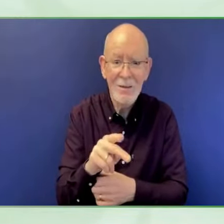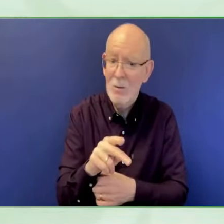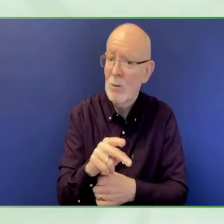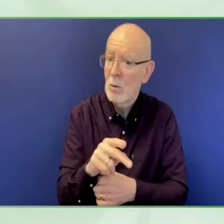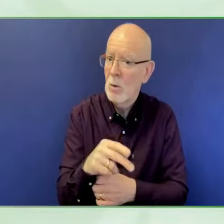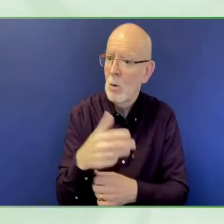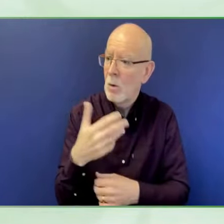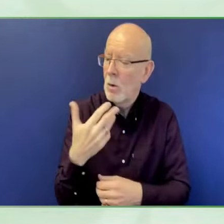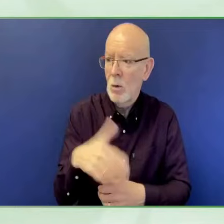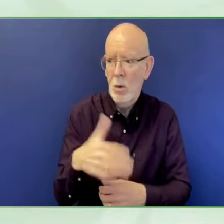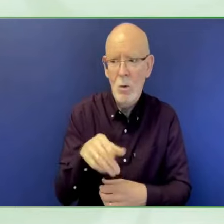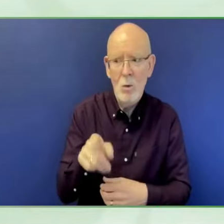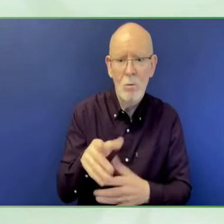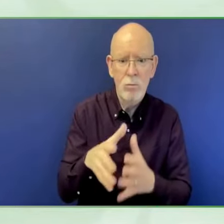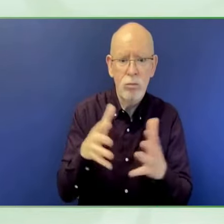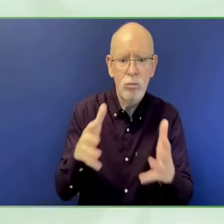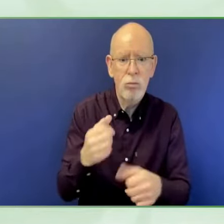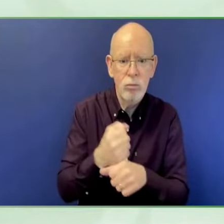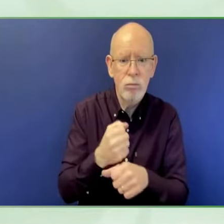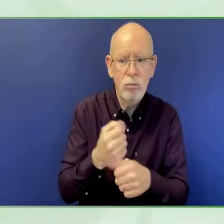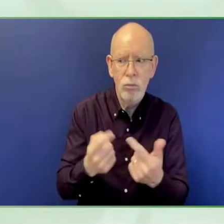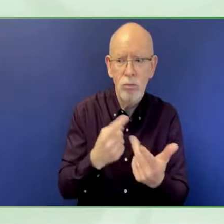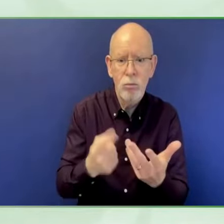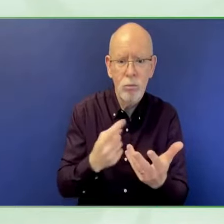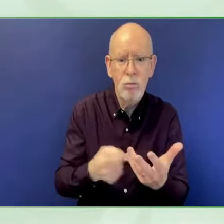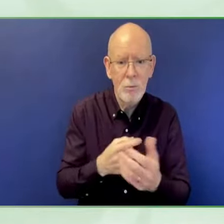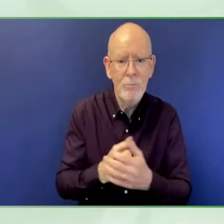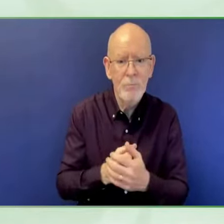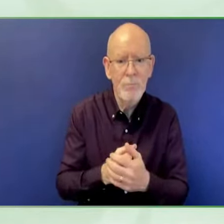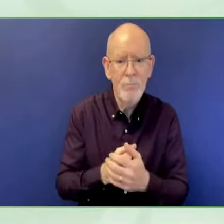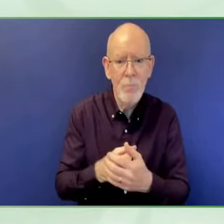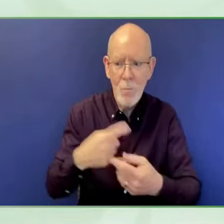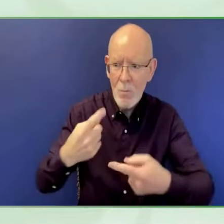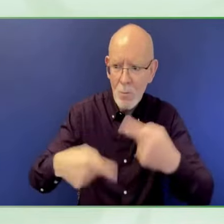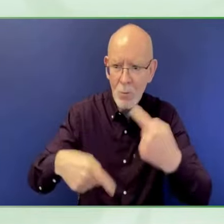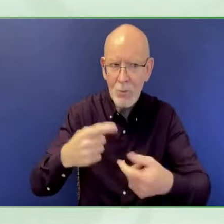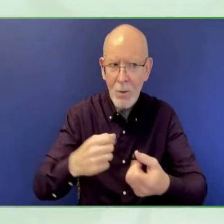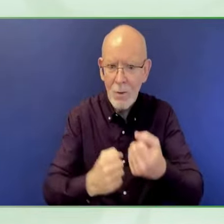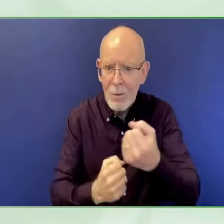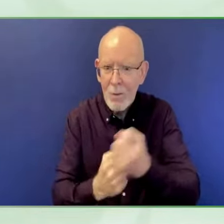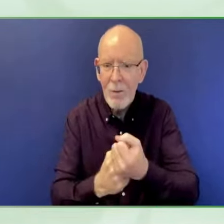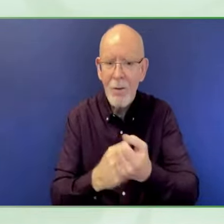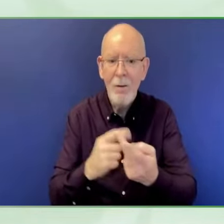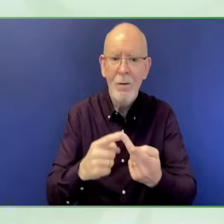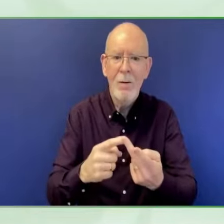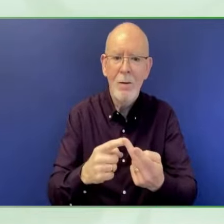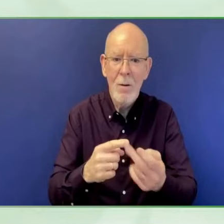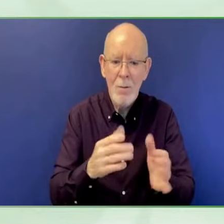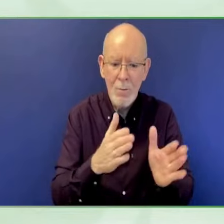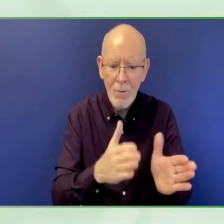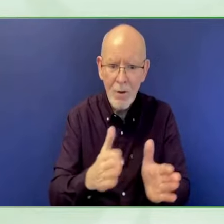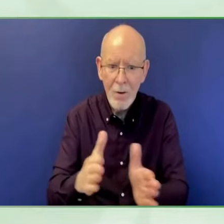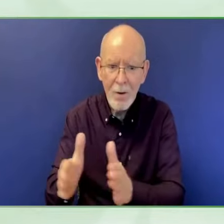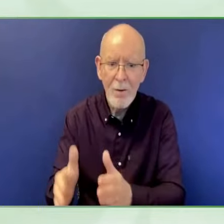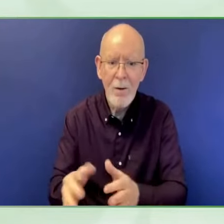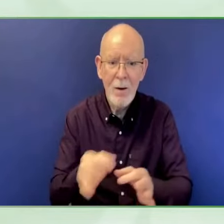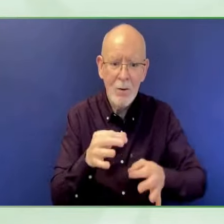whether you can make progress, yes or no. Capacity building, person-centred support and systems.